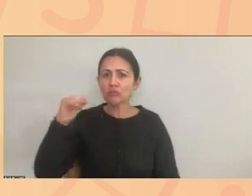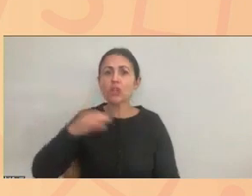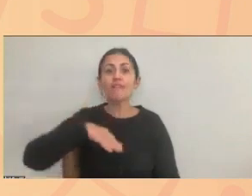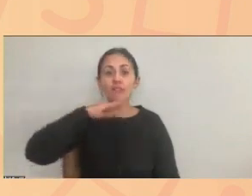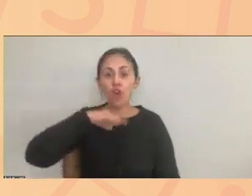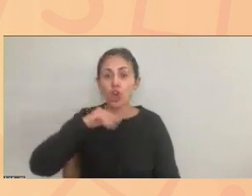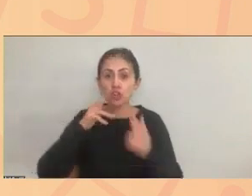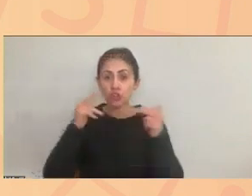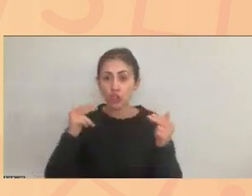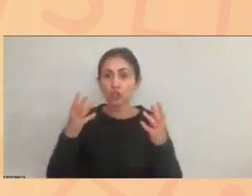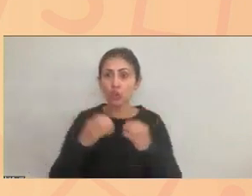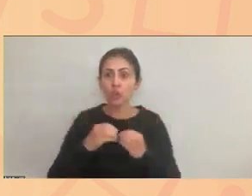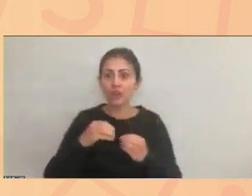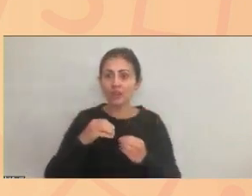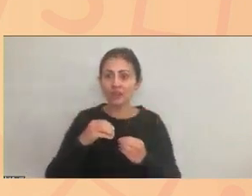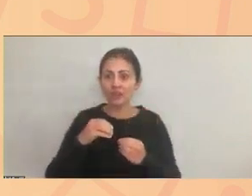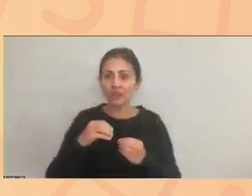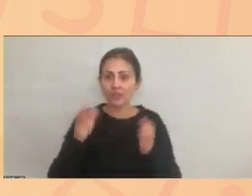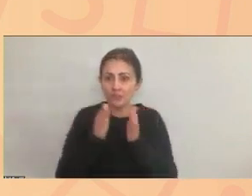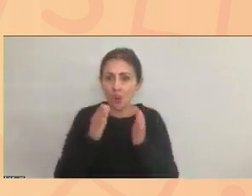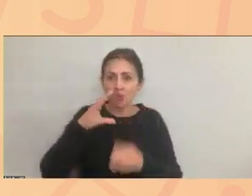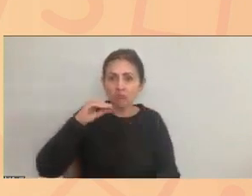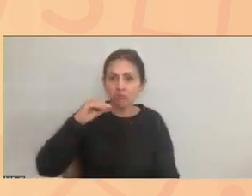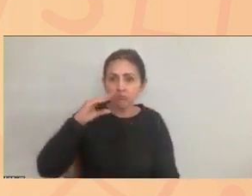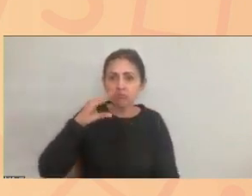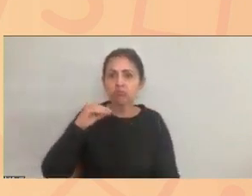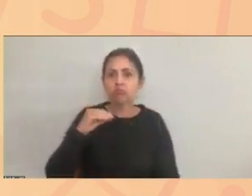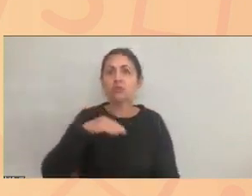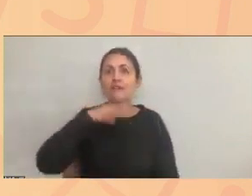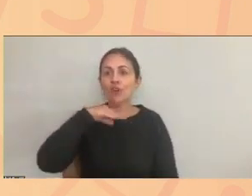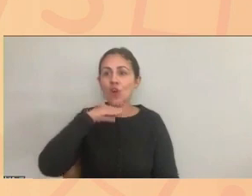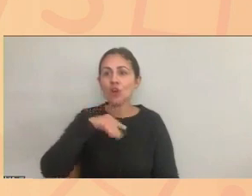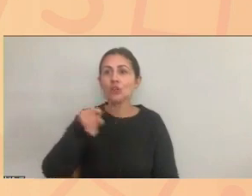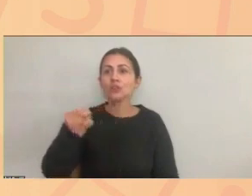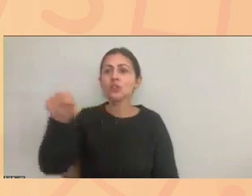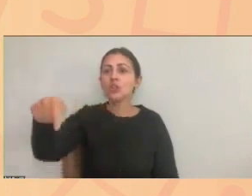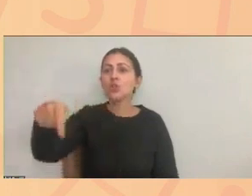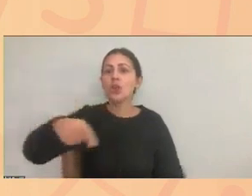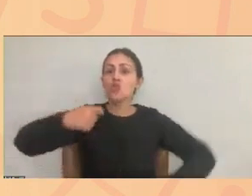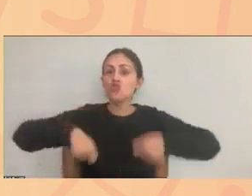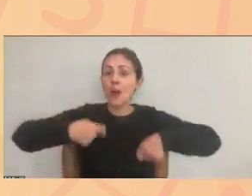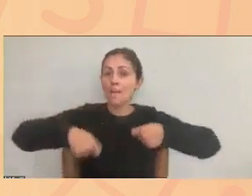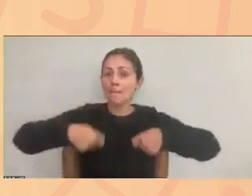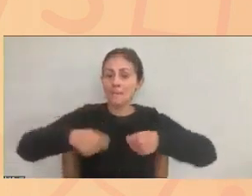accompanied by small and large frog (UNKNOWN). You can see this huge gathering drum here and this, we use this for storytelling.